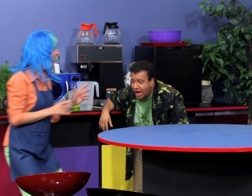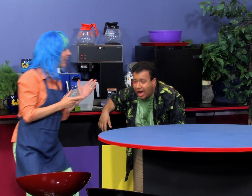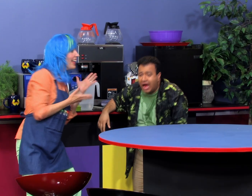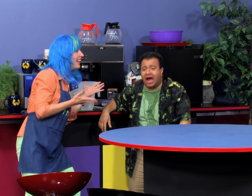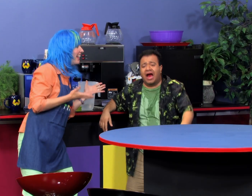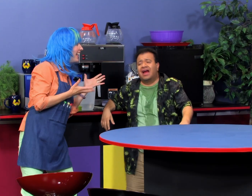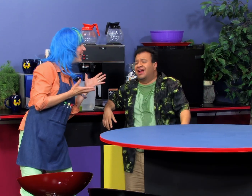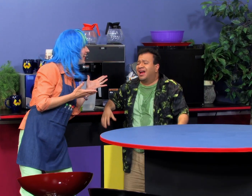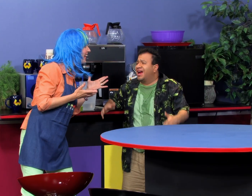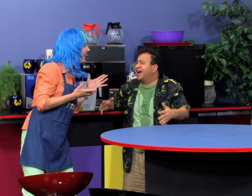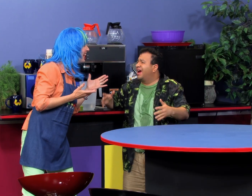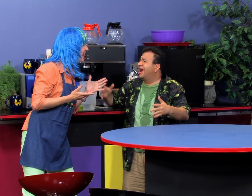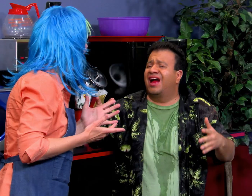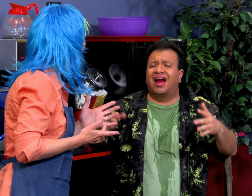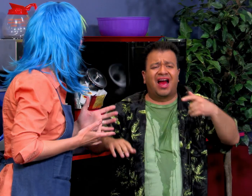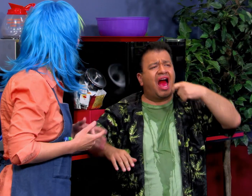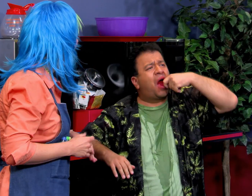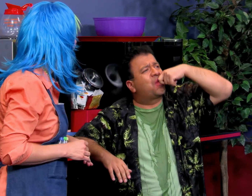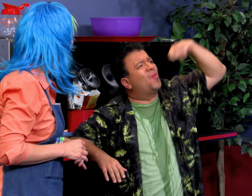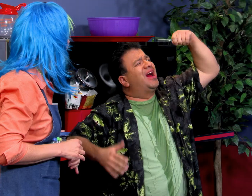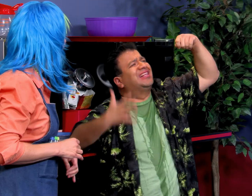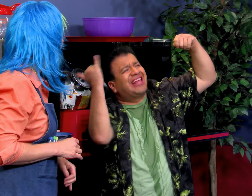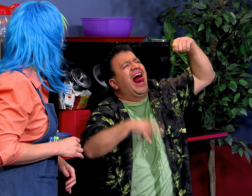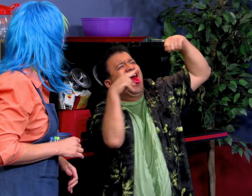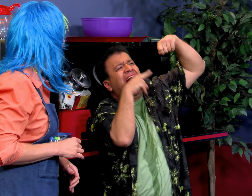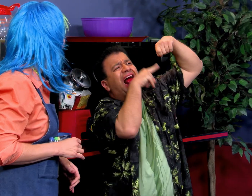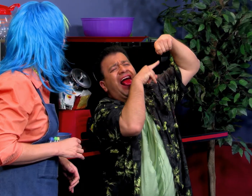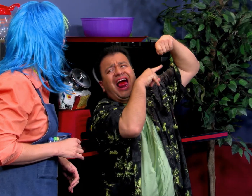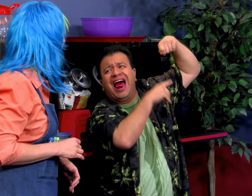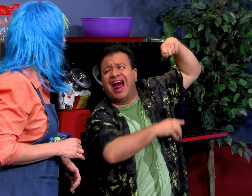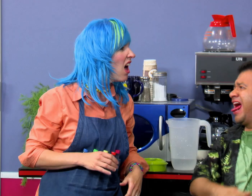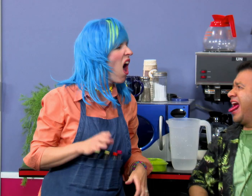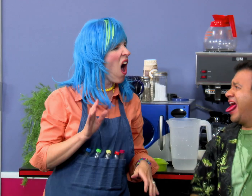AH. WHAT IS THAT STUFF!